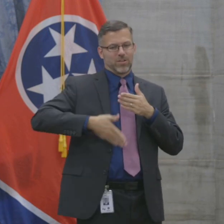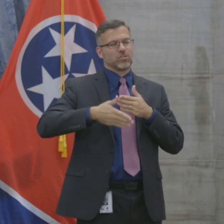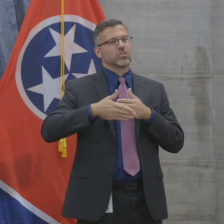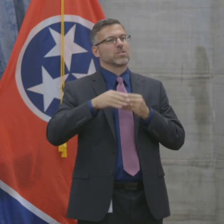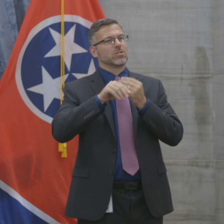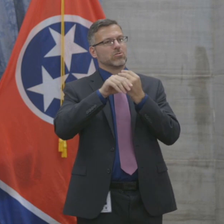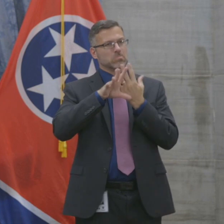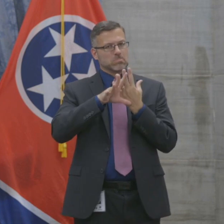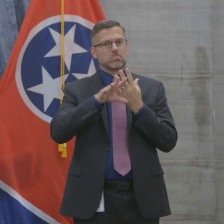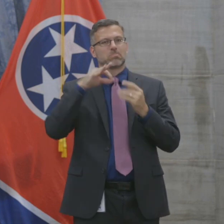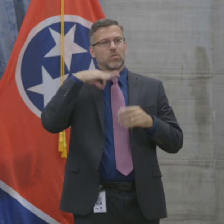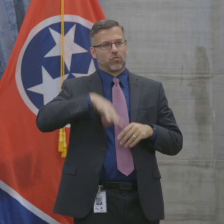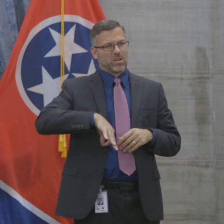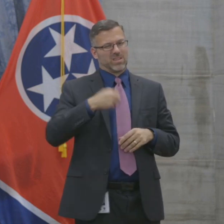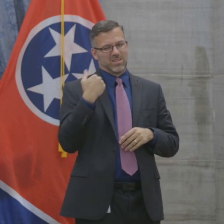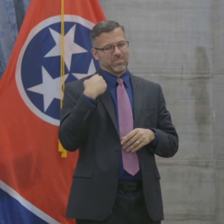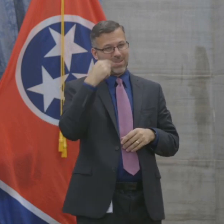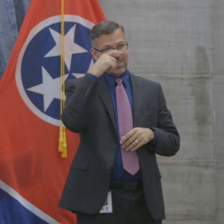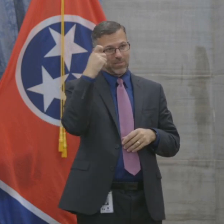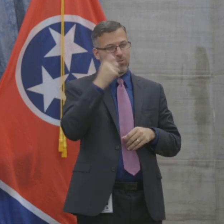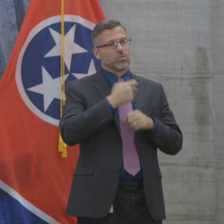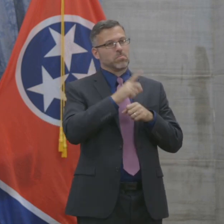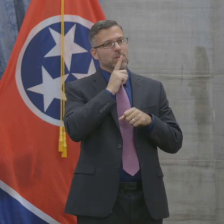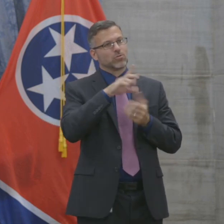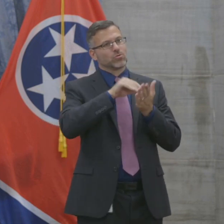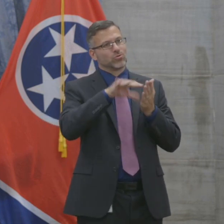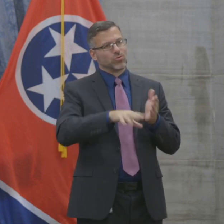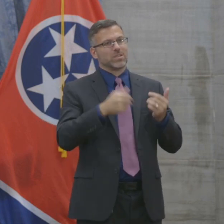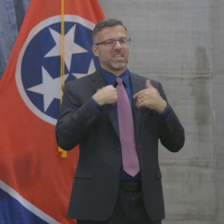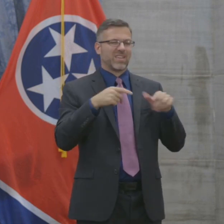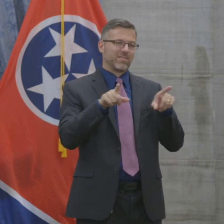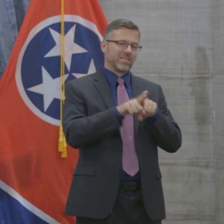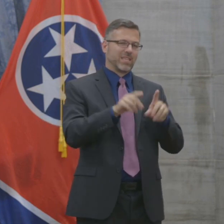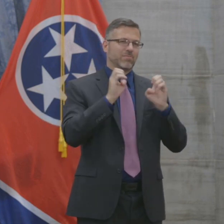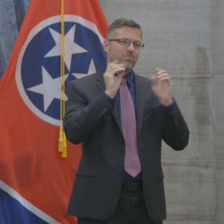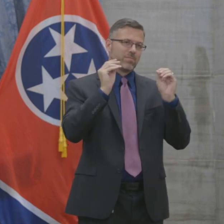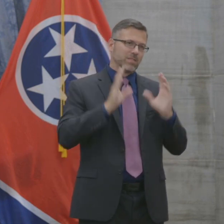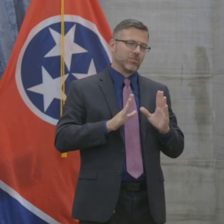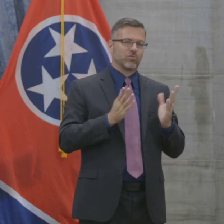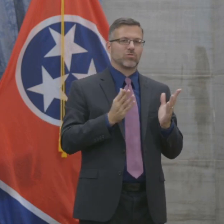can continue to receive the coursework they otherwise would have had. We're also seeing progress in big goals we've had